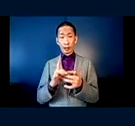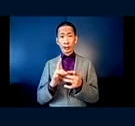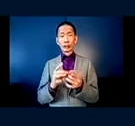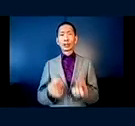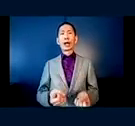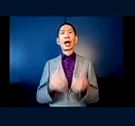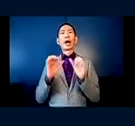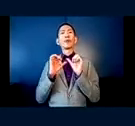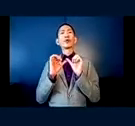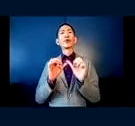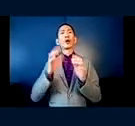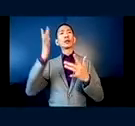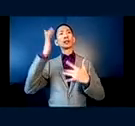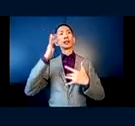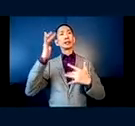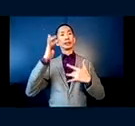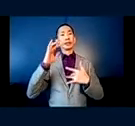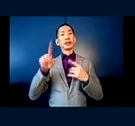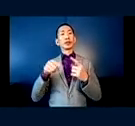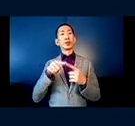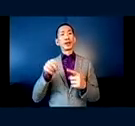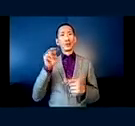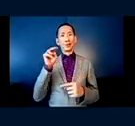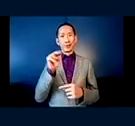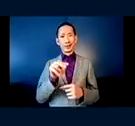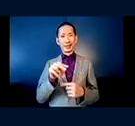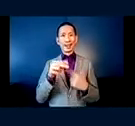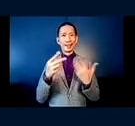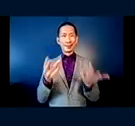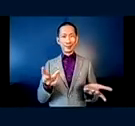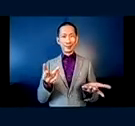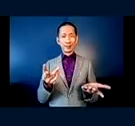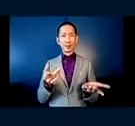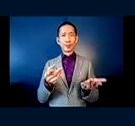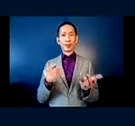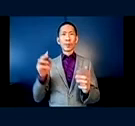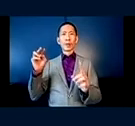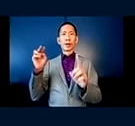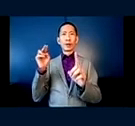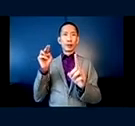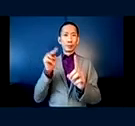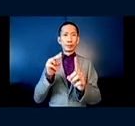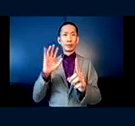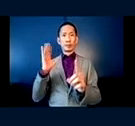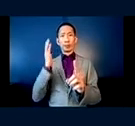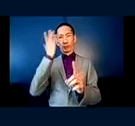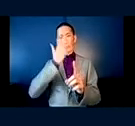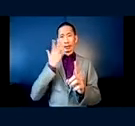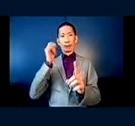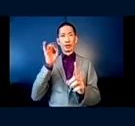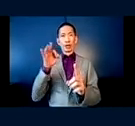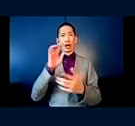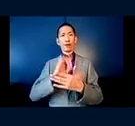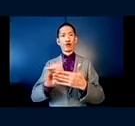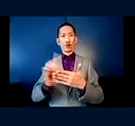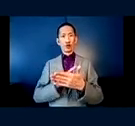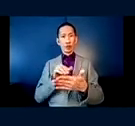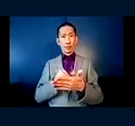ONLY THING POSITIVE WAS THE NUMBER OF CHRONIC DISEASES, WHEN ONE LOOKS AT THE PERCEPTION OF